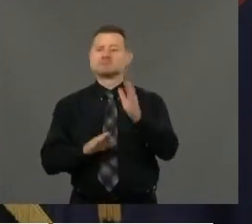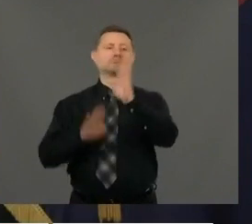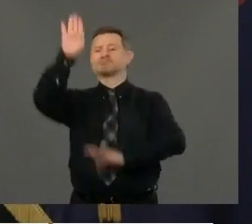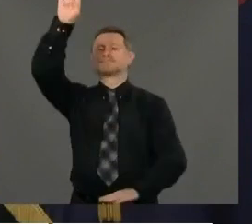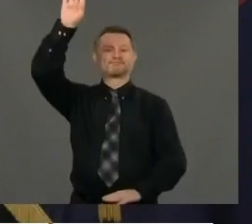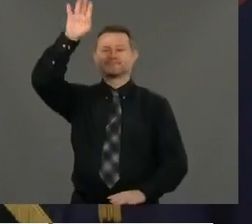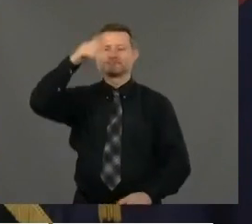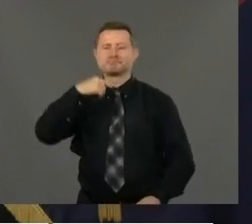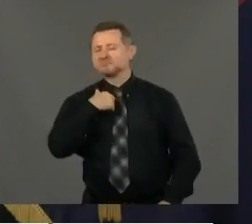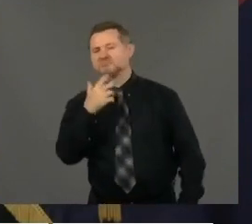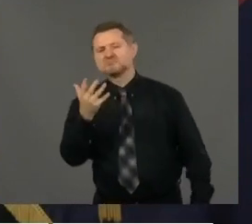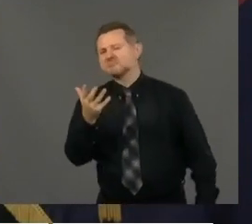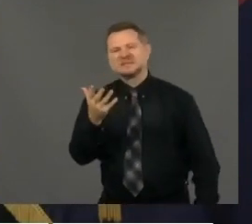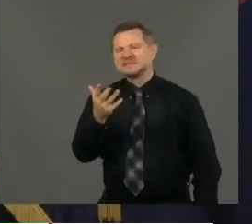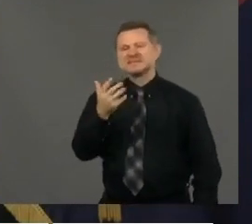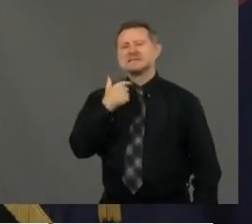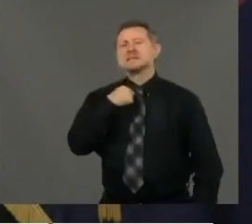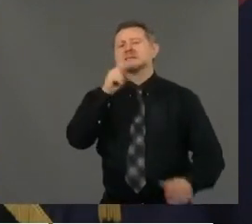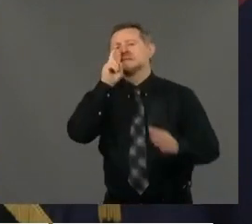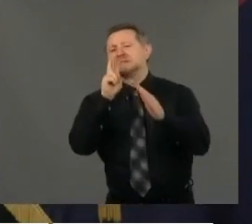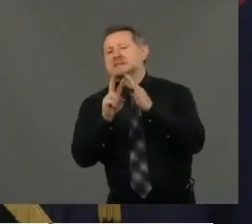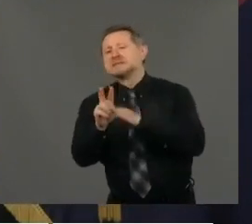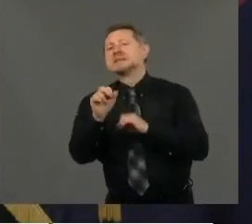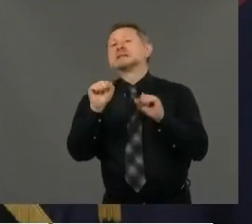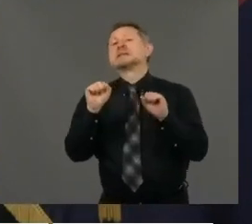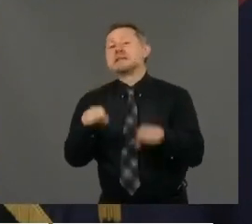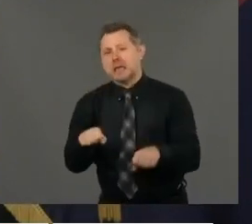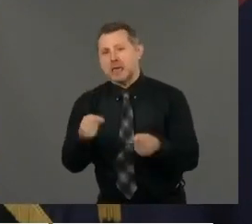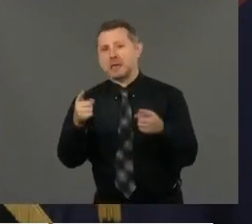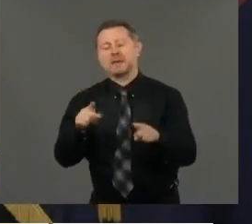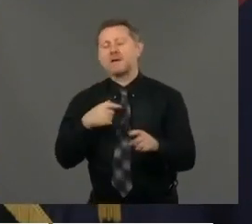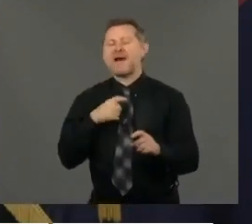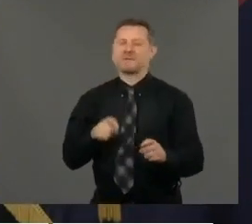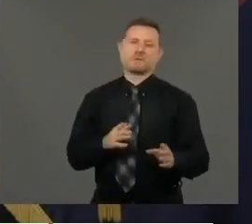BUT, WE HAVE ALL LEARNED THE